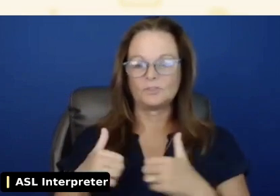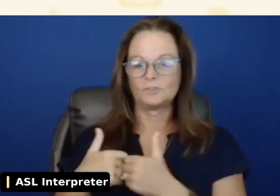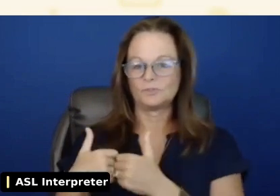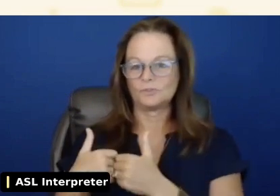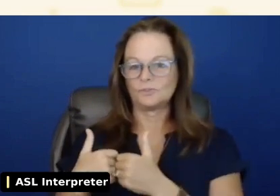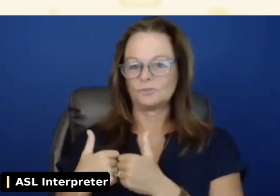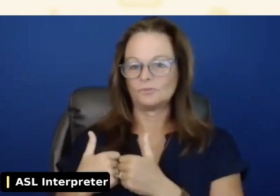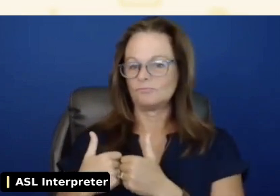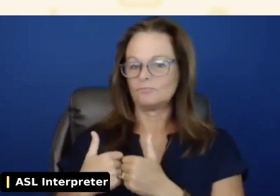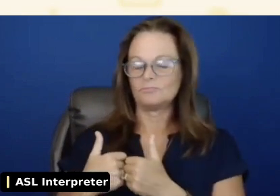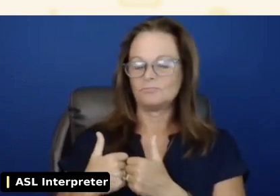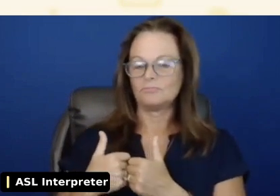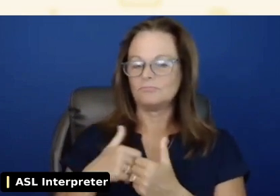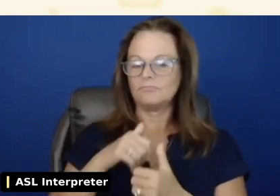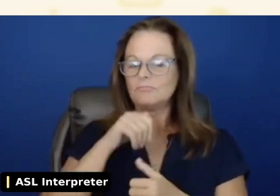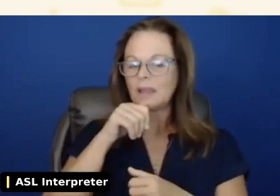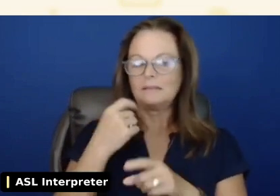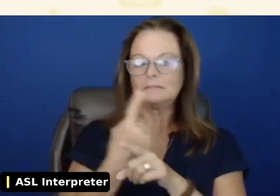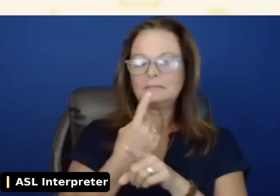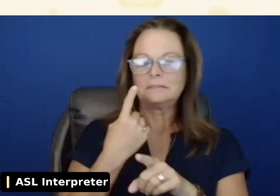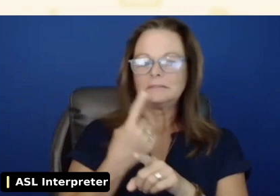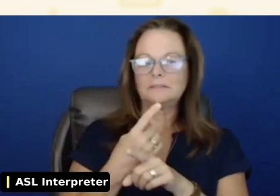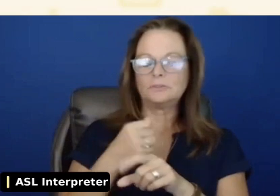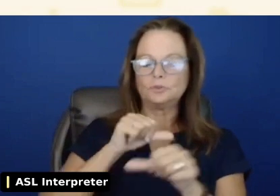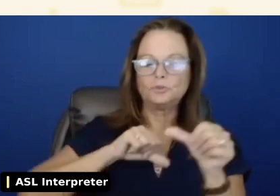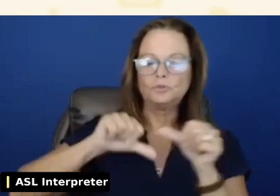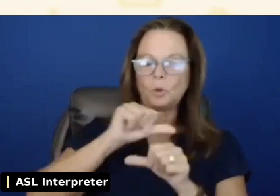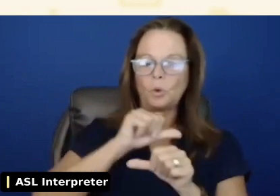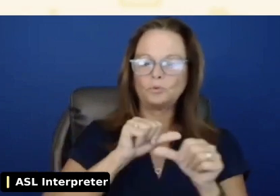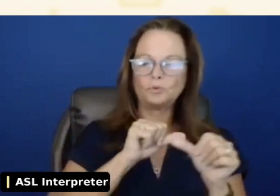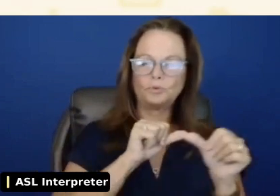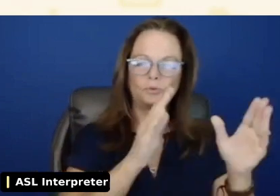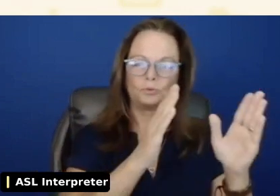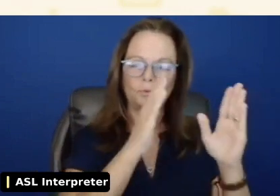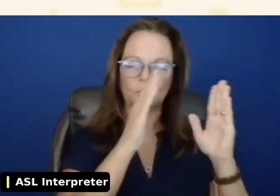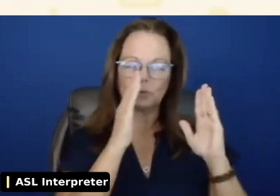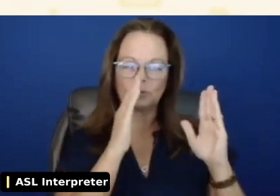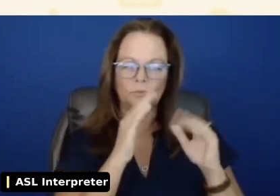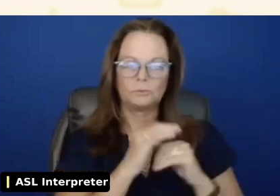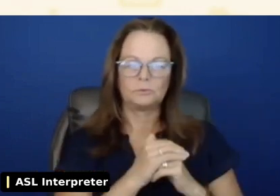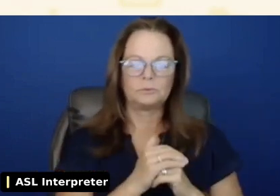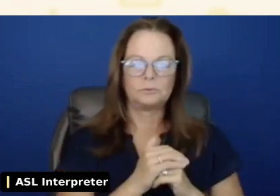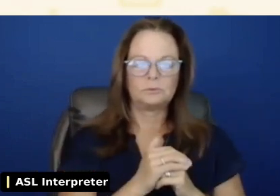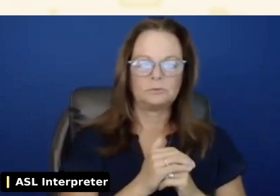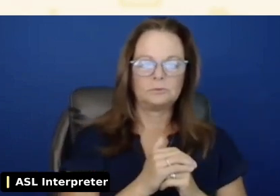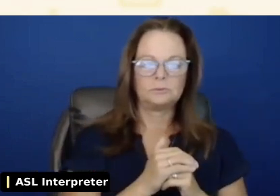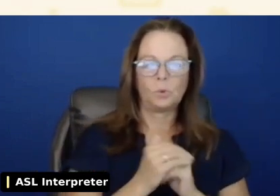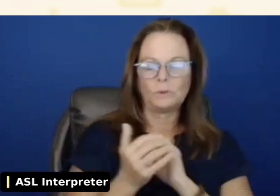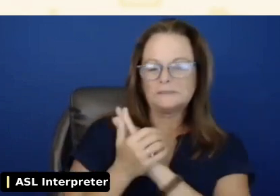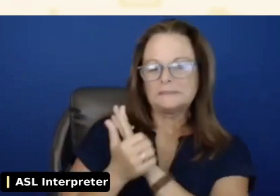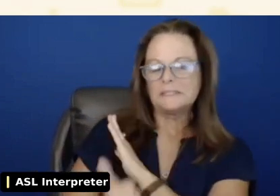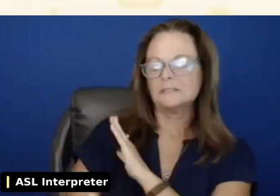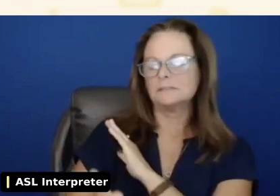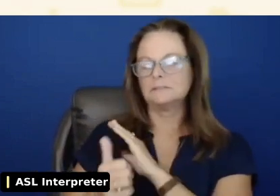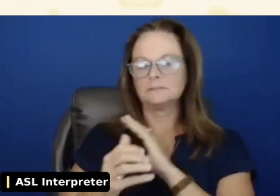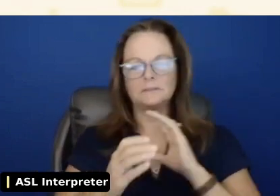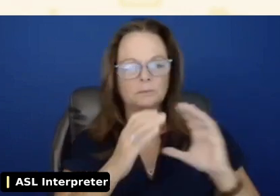to understand social cues, or sarcasm, or a twink with the eye